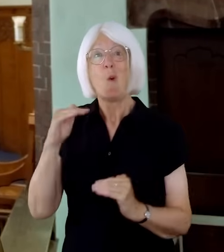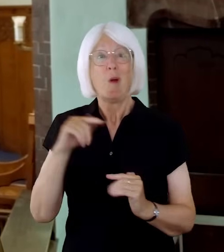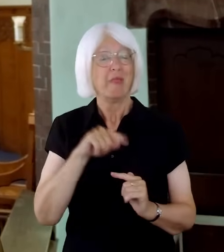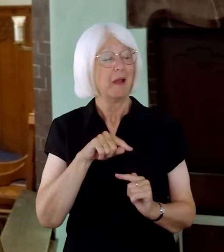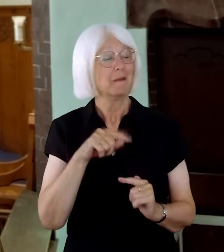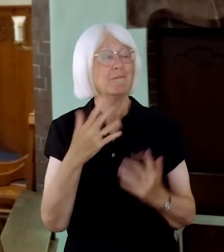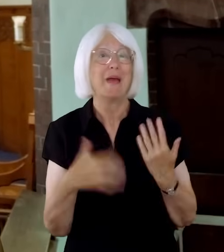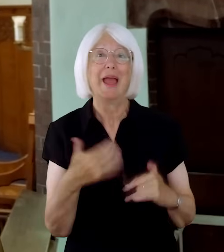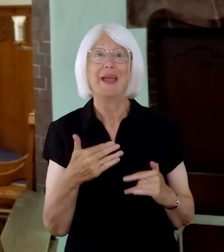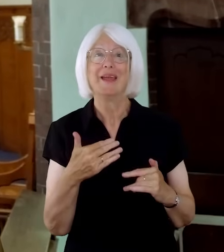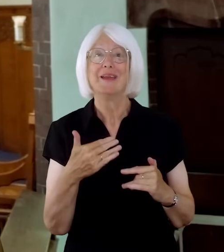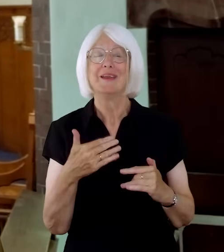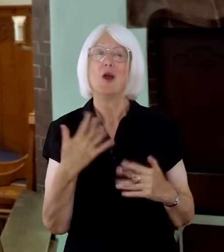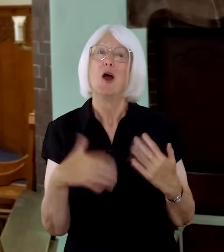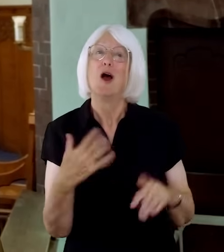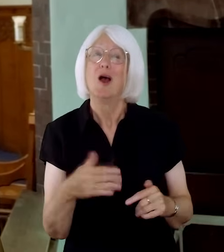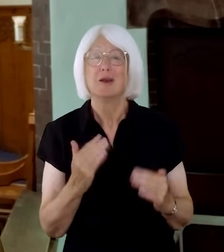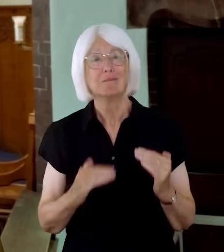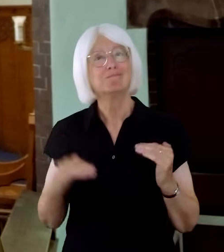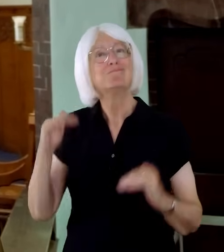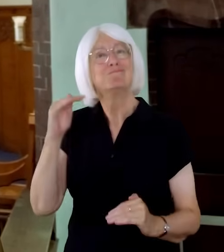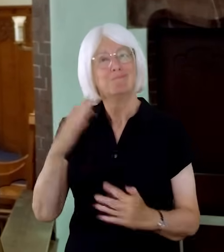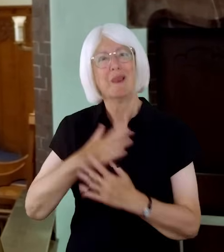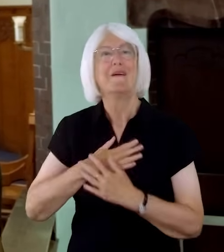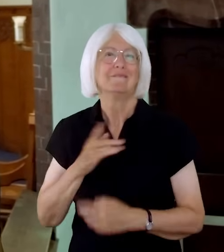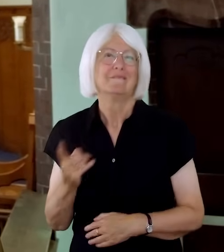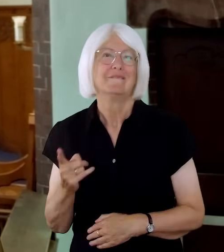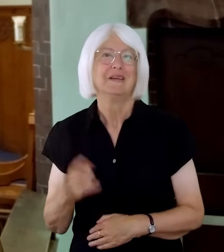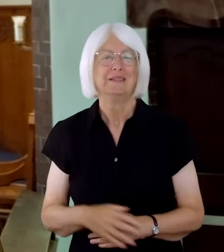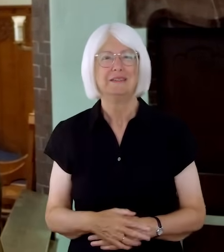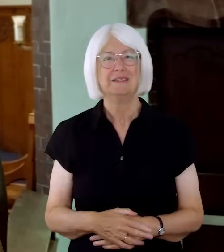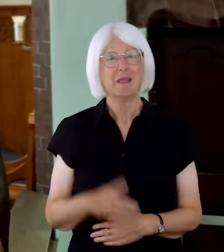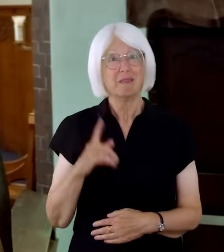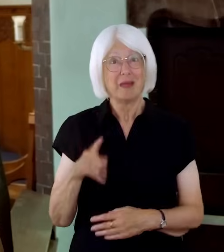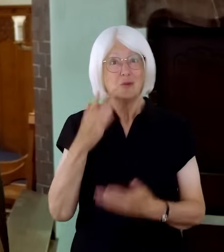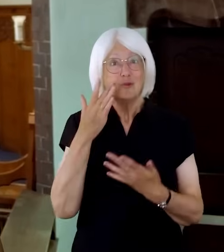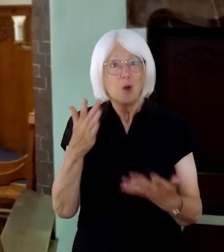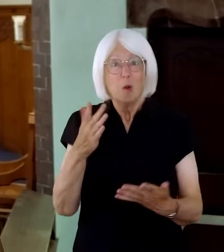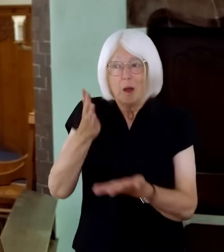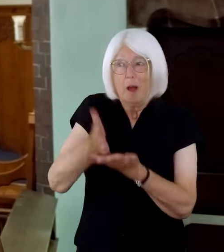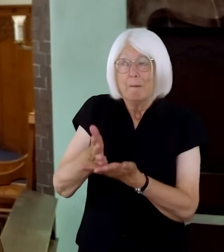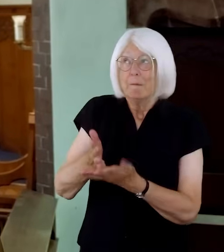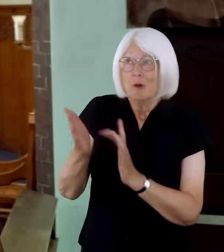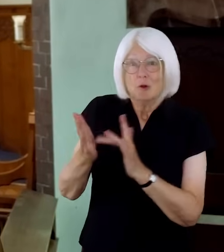The practise of forgiveness by Christians is evidence of the reality of Christ's love for the world.